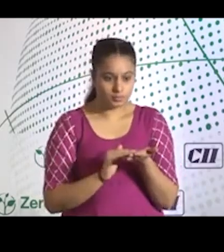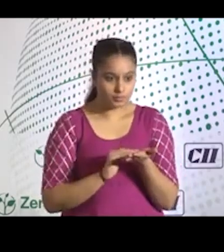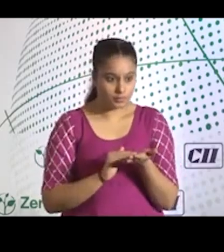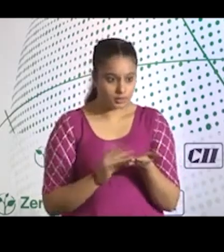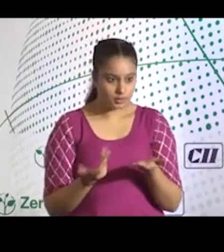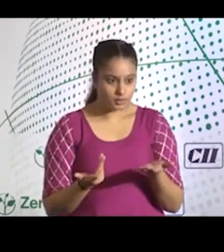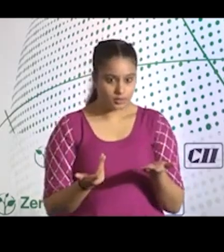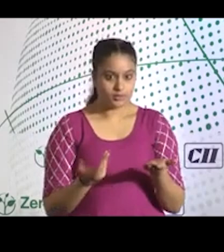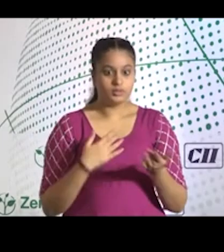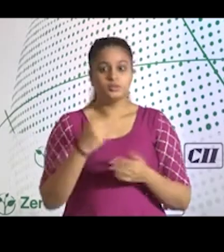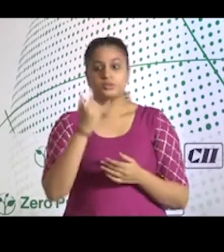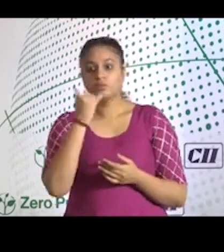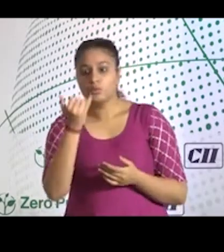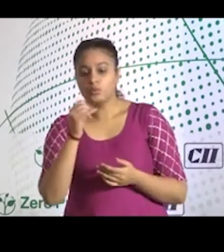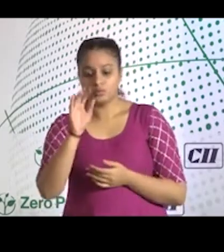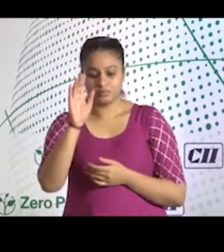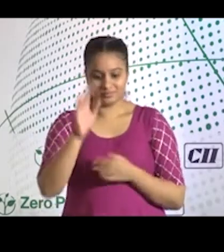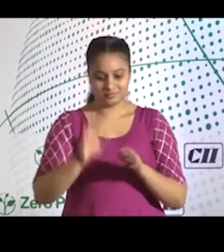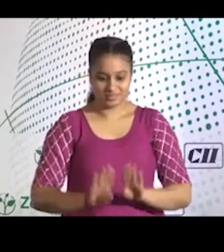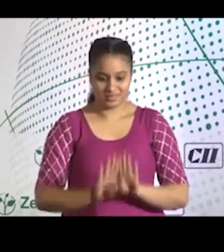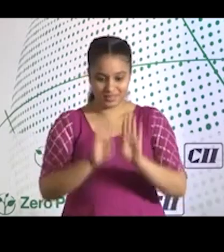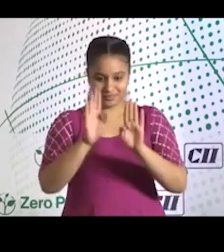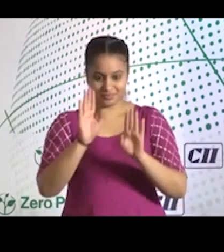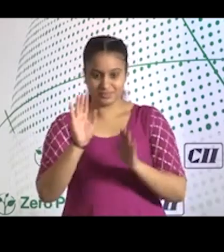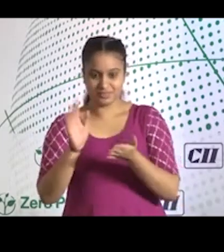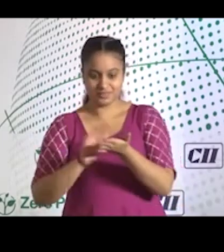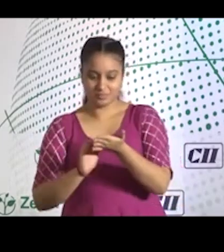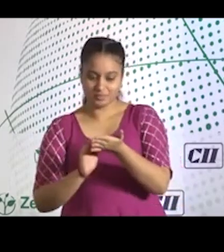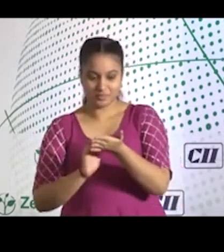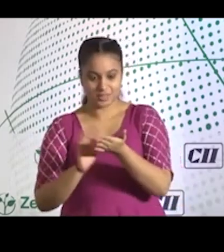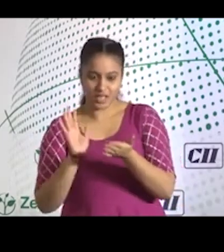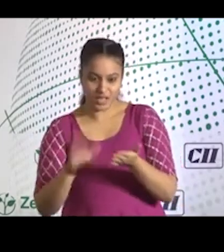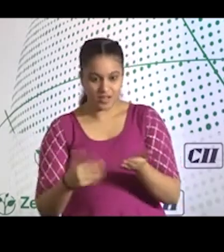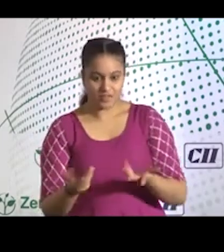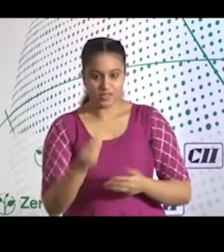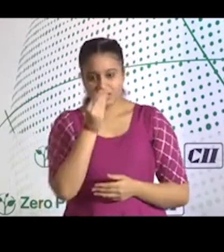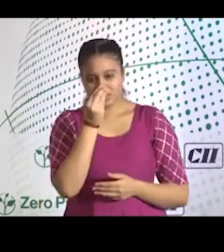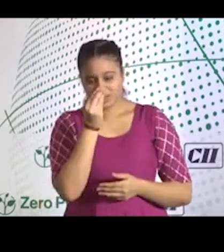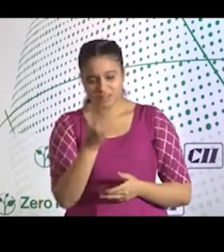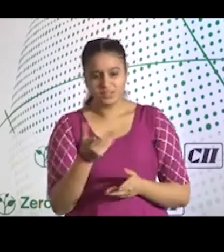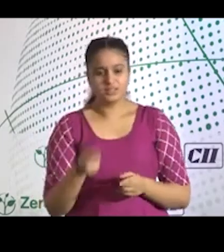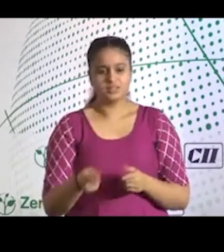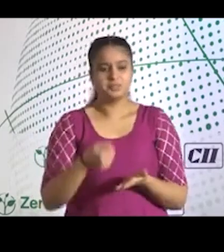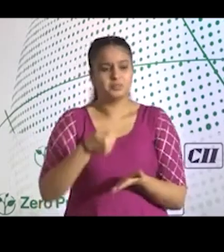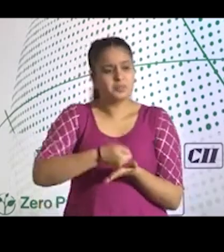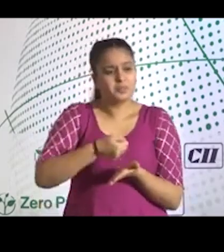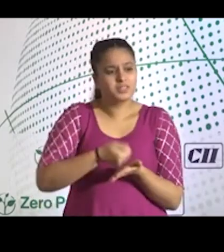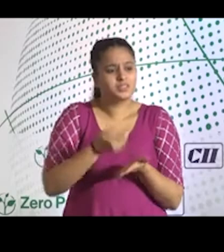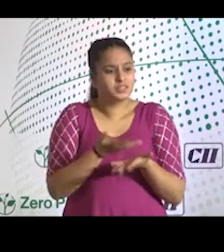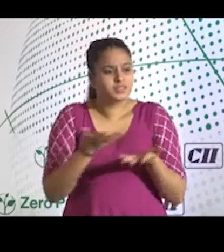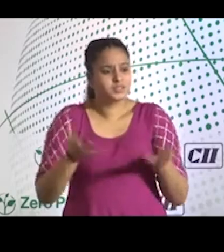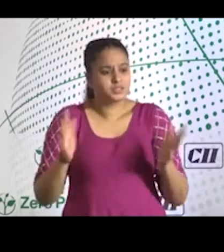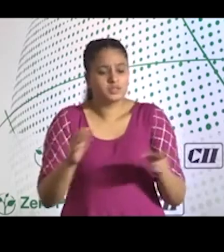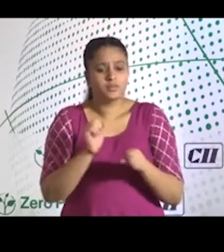to call the lift. Now, some of these basic things, what we feel that we need to work towards